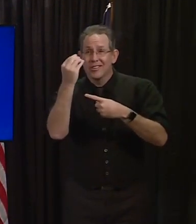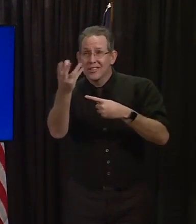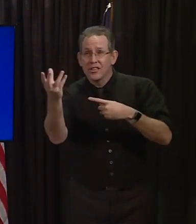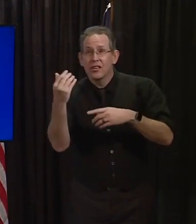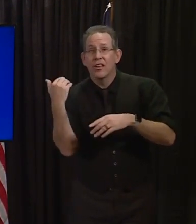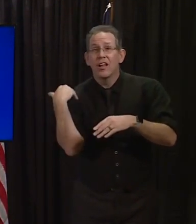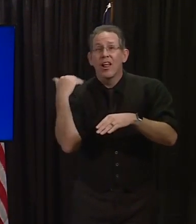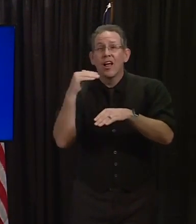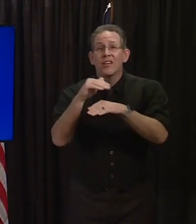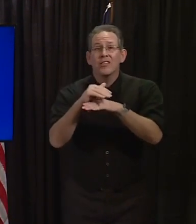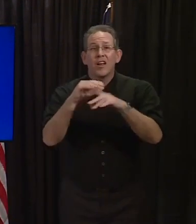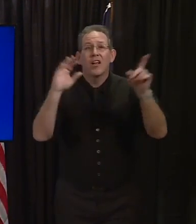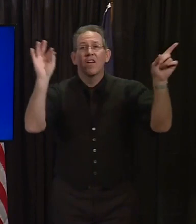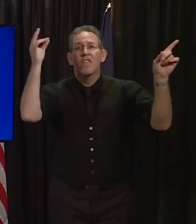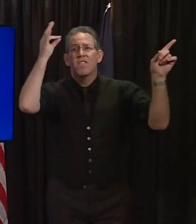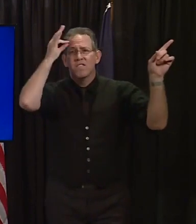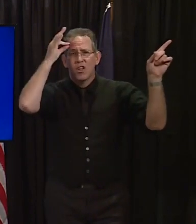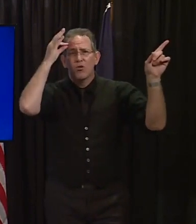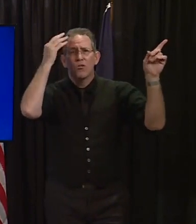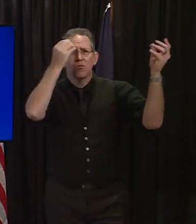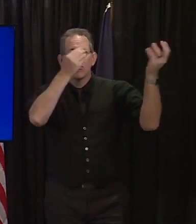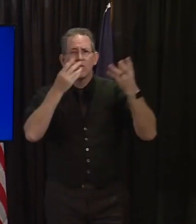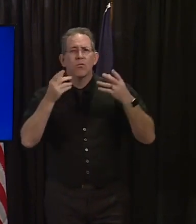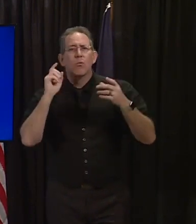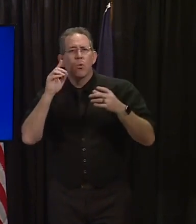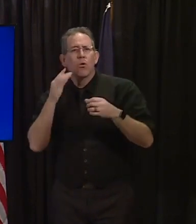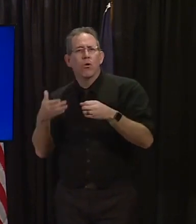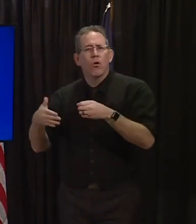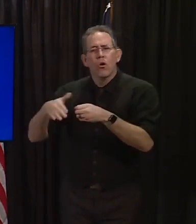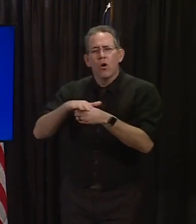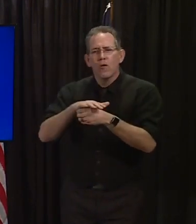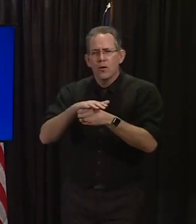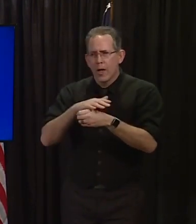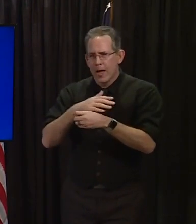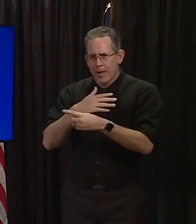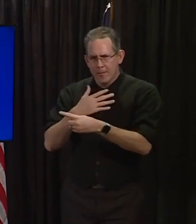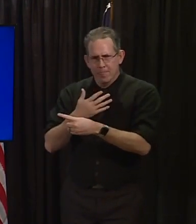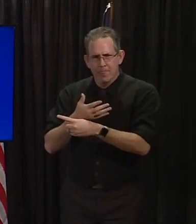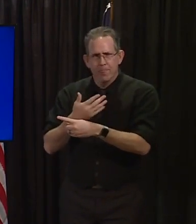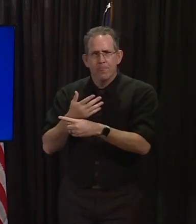of those on commercial coverage. So Vermont issued a rule um about four